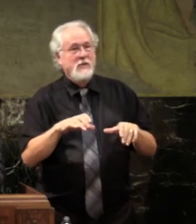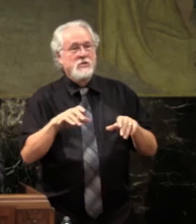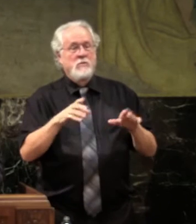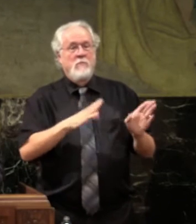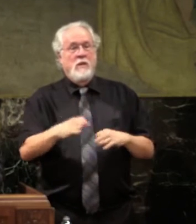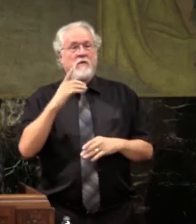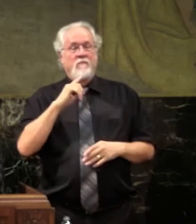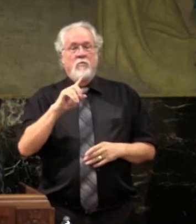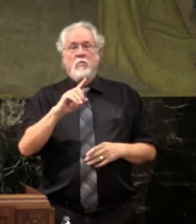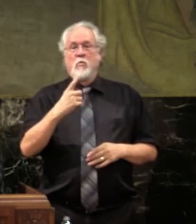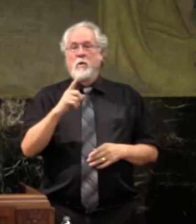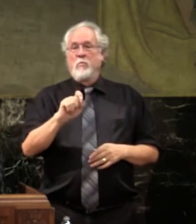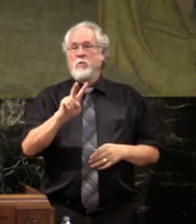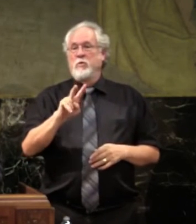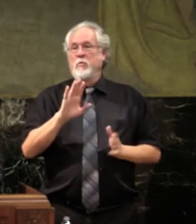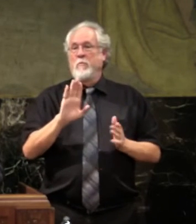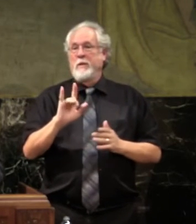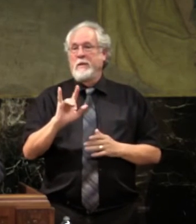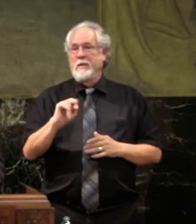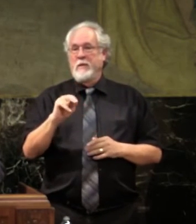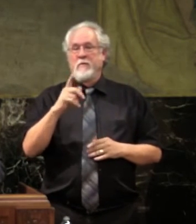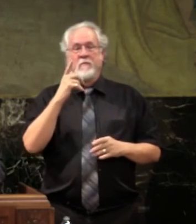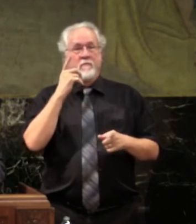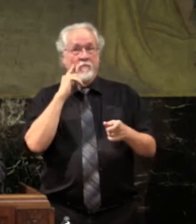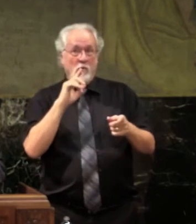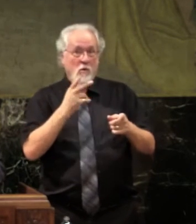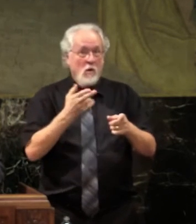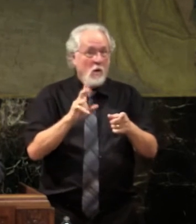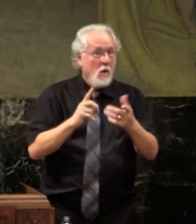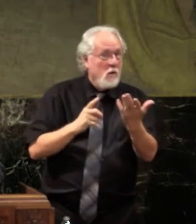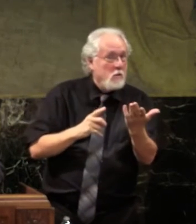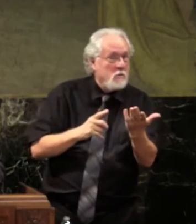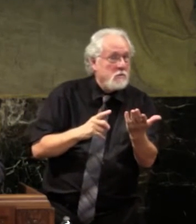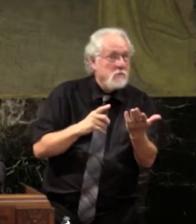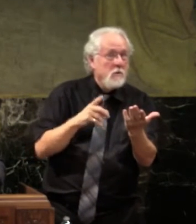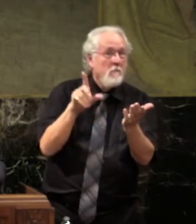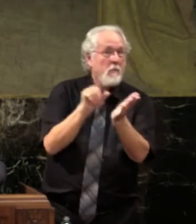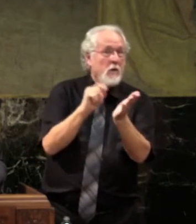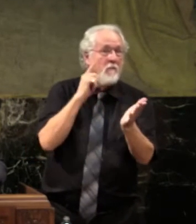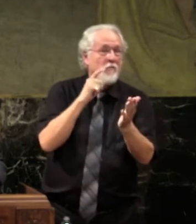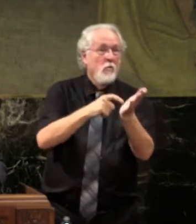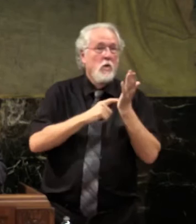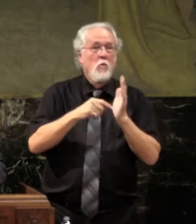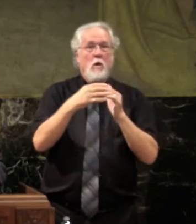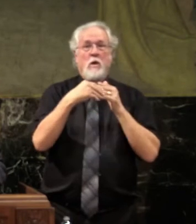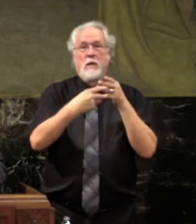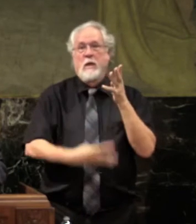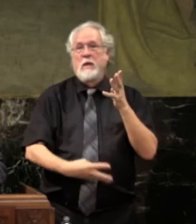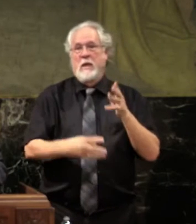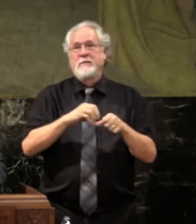billion and preparation for his publication of the required guidelines in the federal register and i cannot